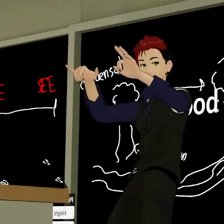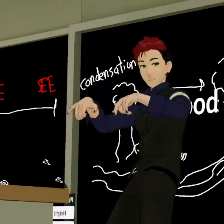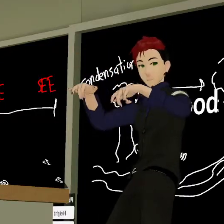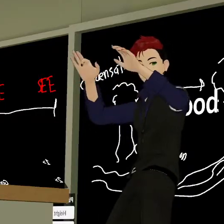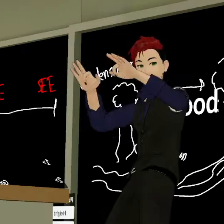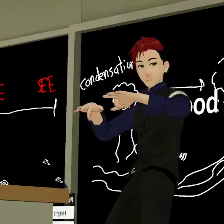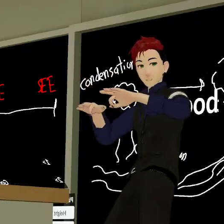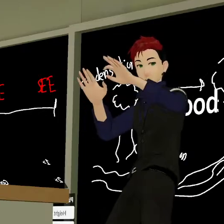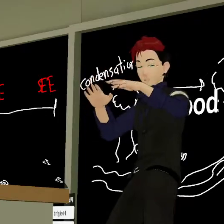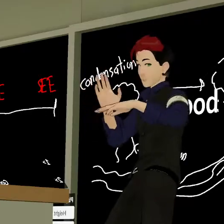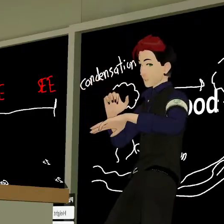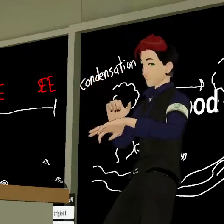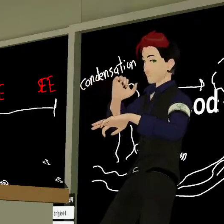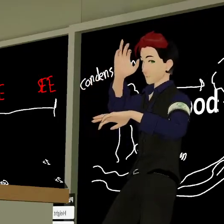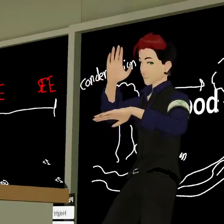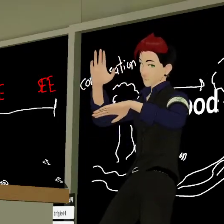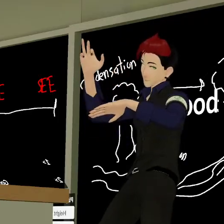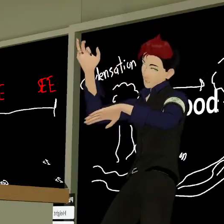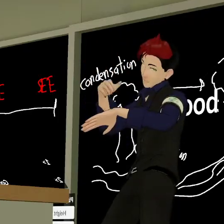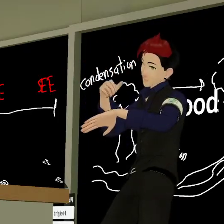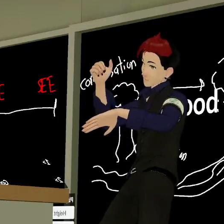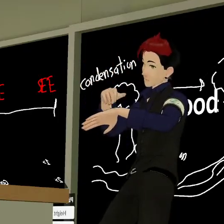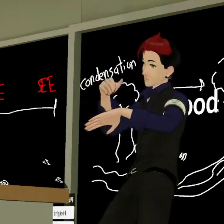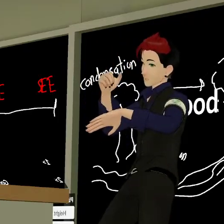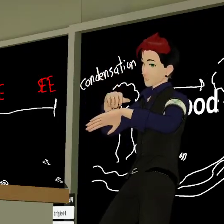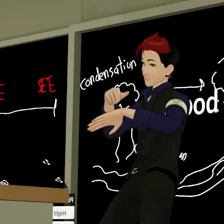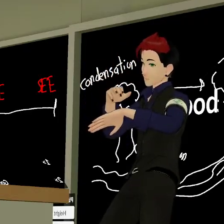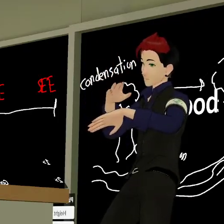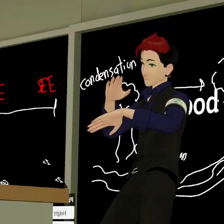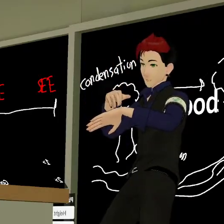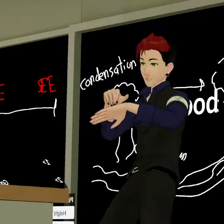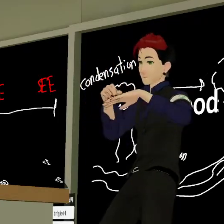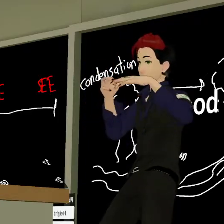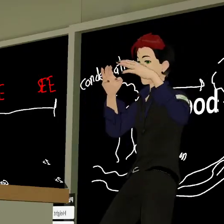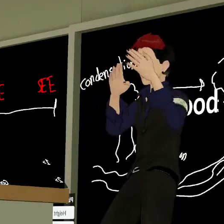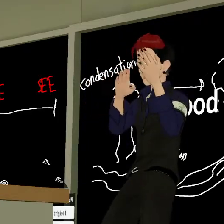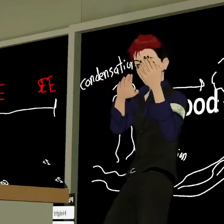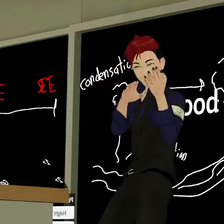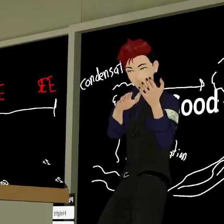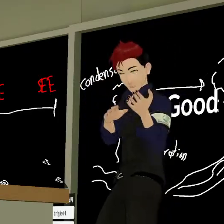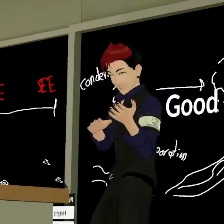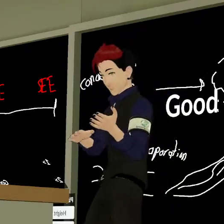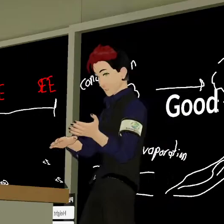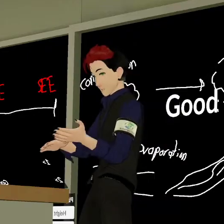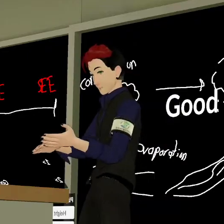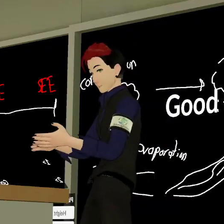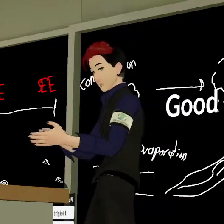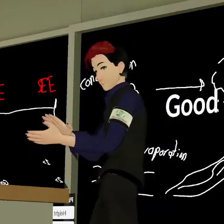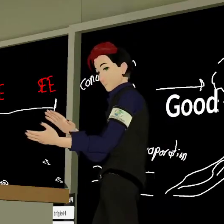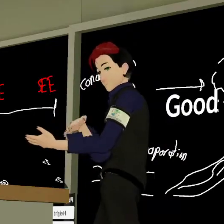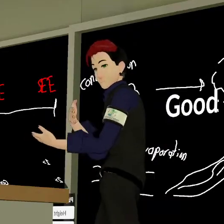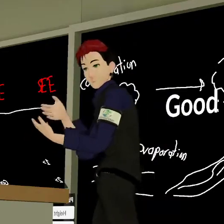it started raining there was a mountain that came onto the mountain and then it started coming down the mountain